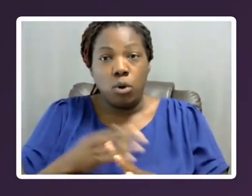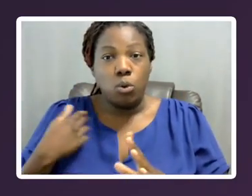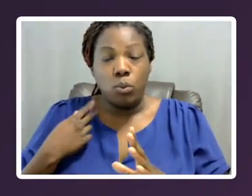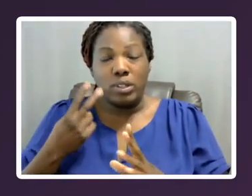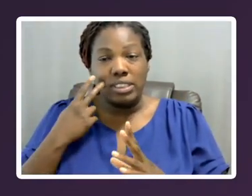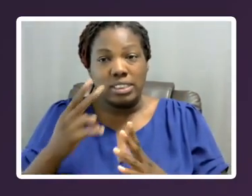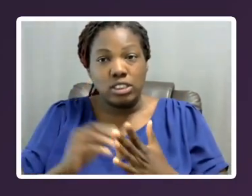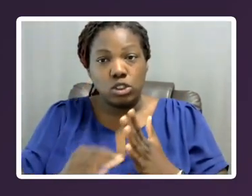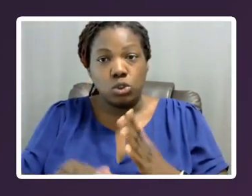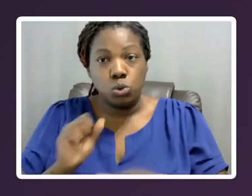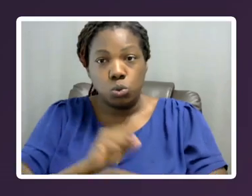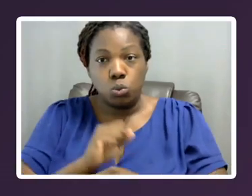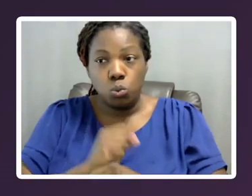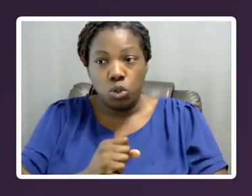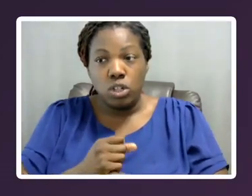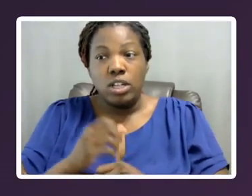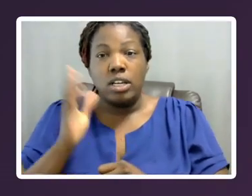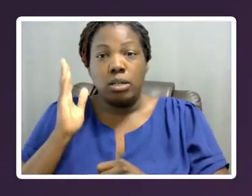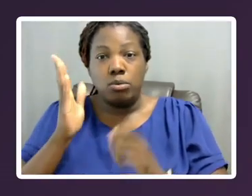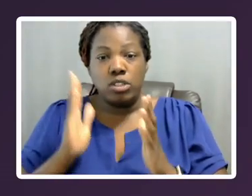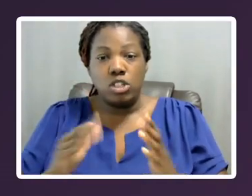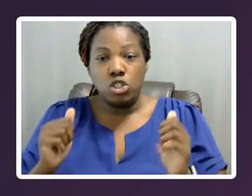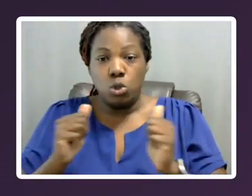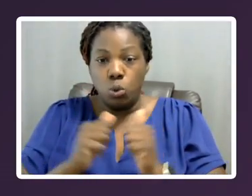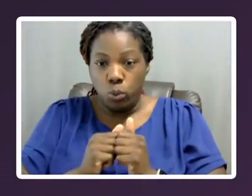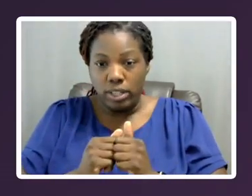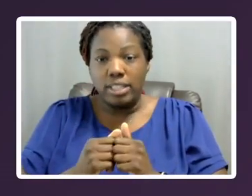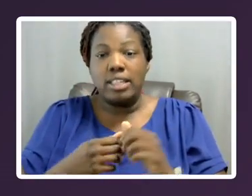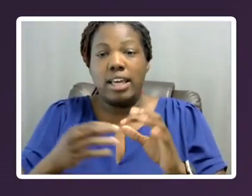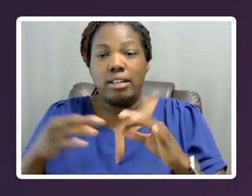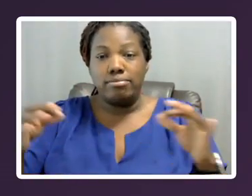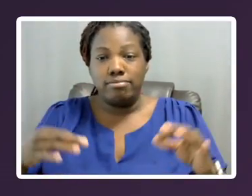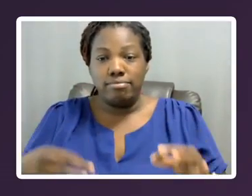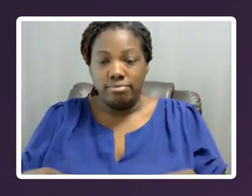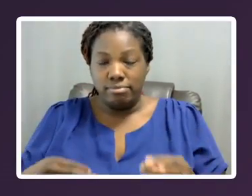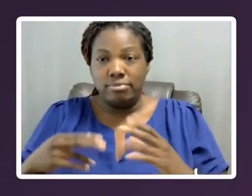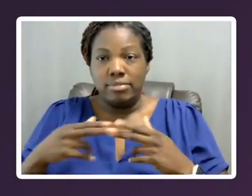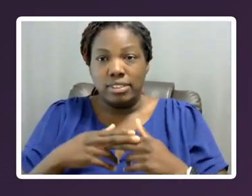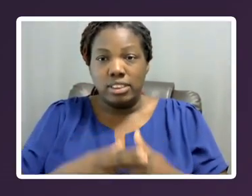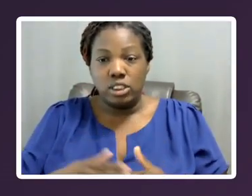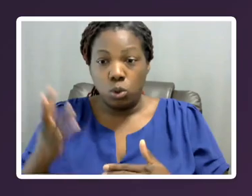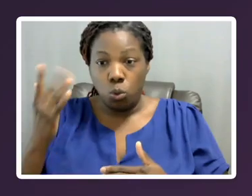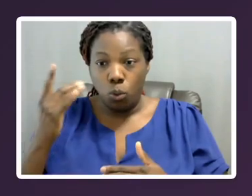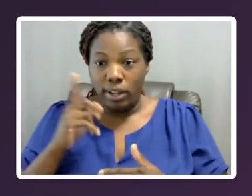with a disclaimer slide. We will also reflect on why is -- why it is important to document, share,